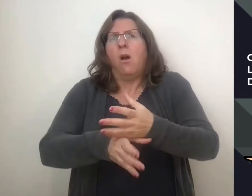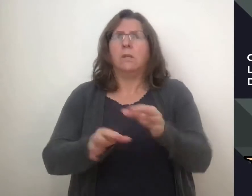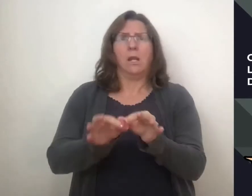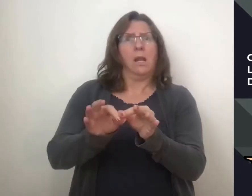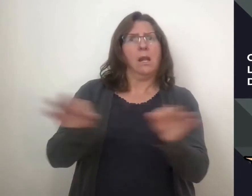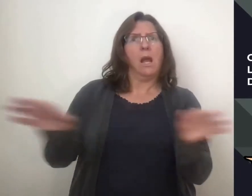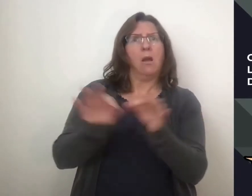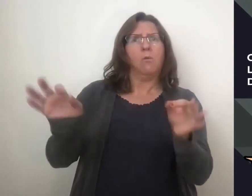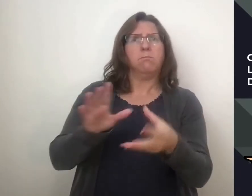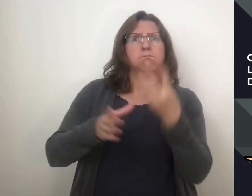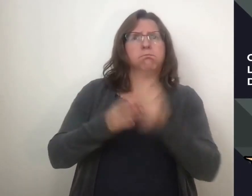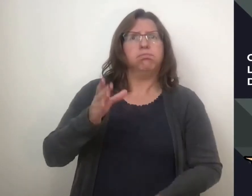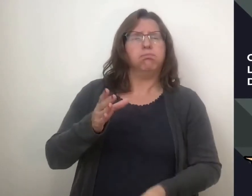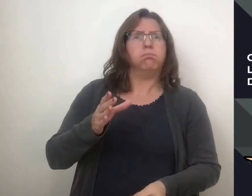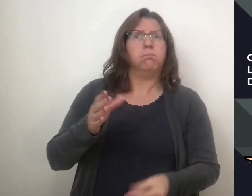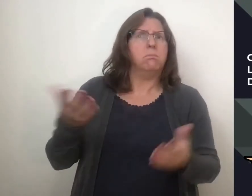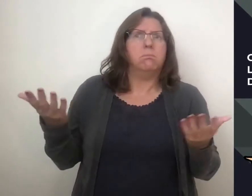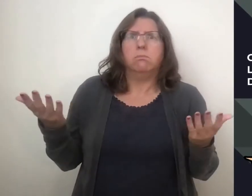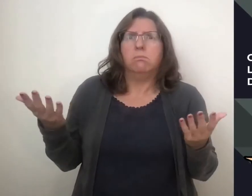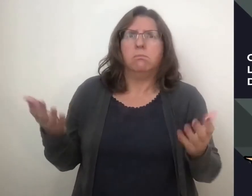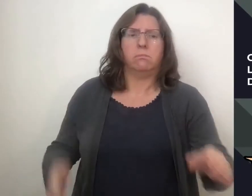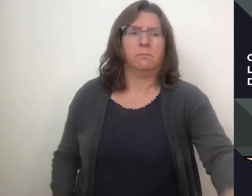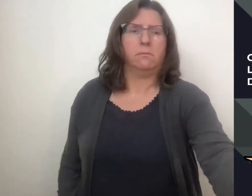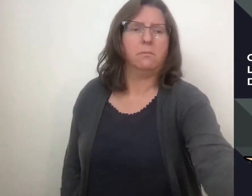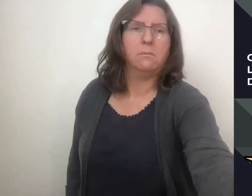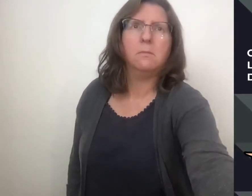Let’s consider more carefully the causes of language deprivation.